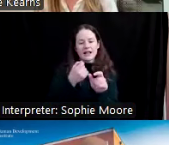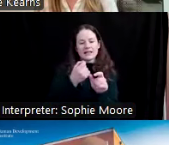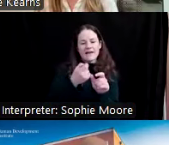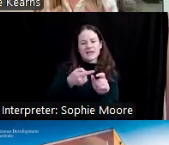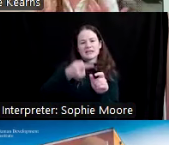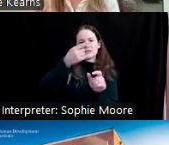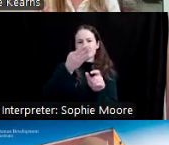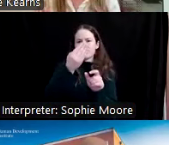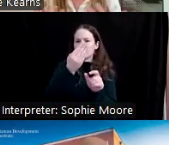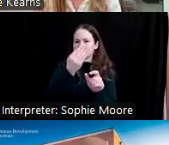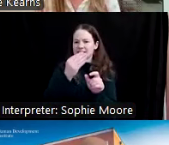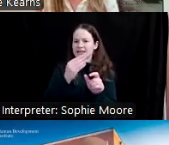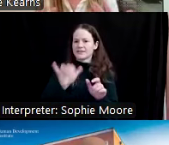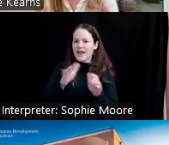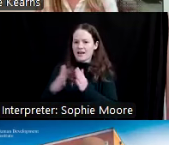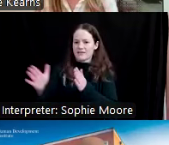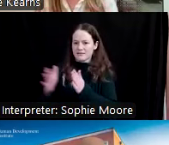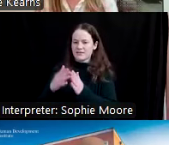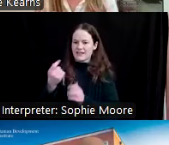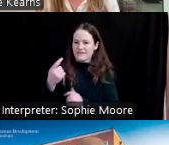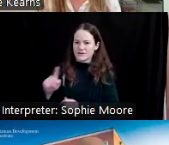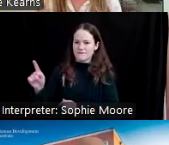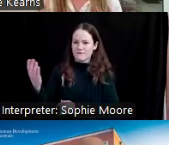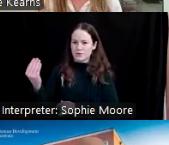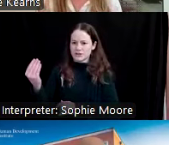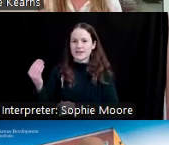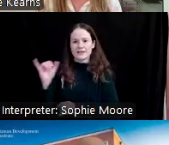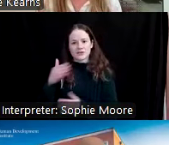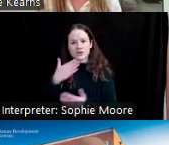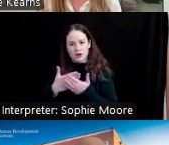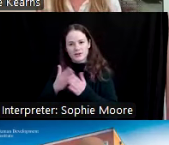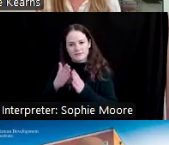really kind of make you feel like you're getting your body's getting warm maybe you're starting to sweat but you're